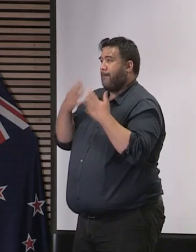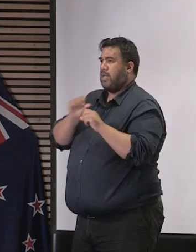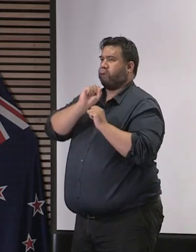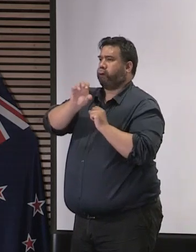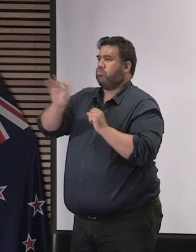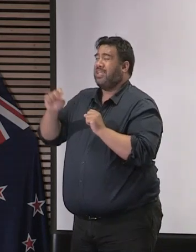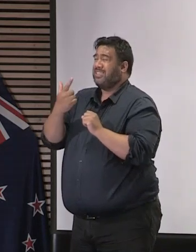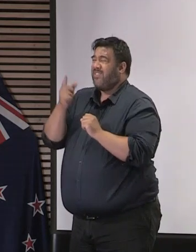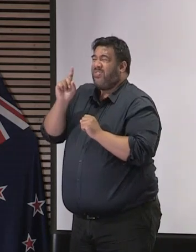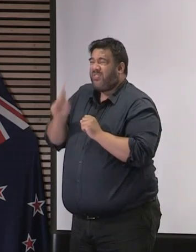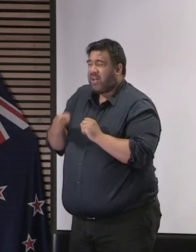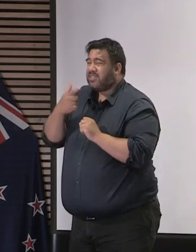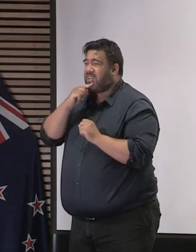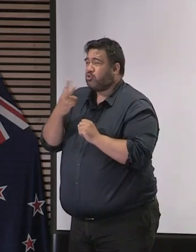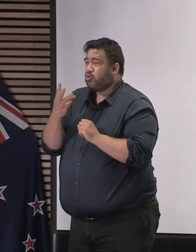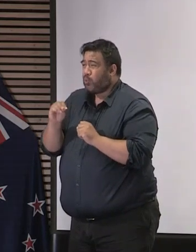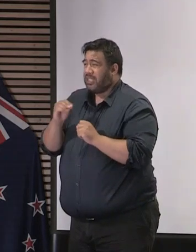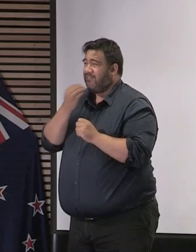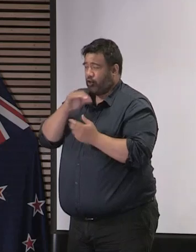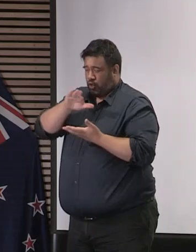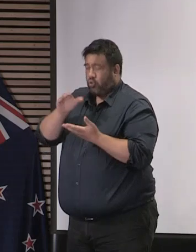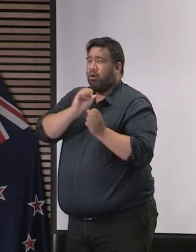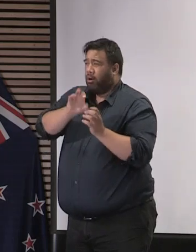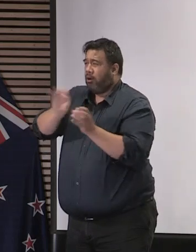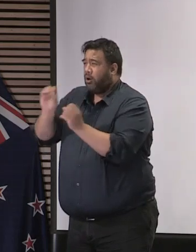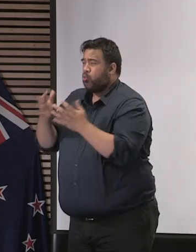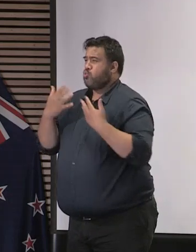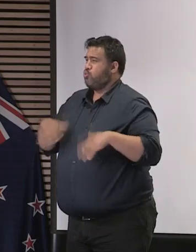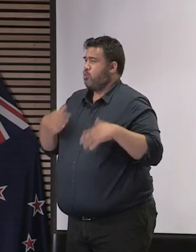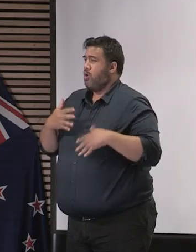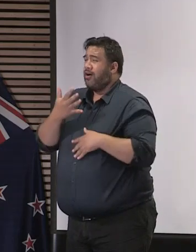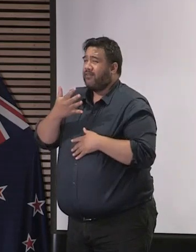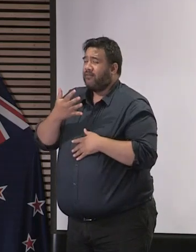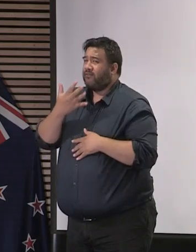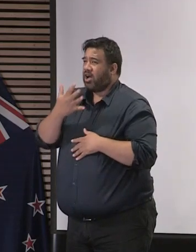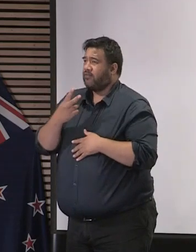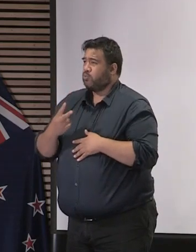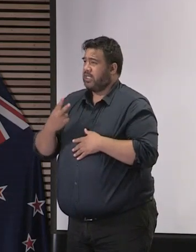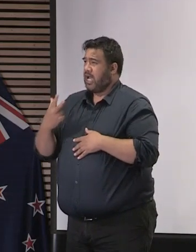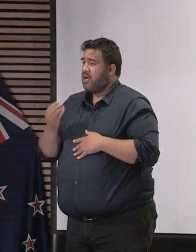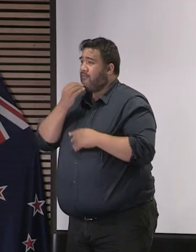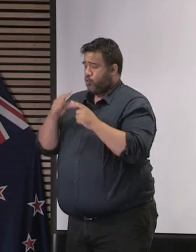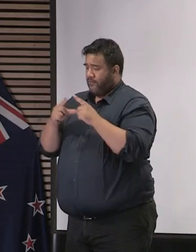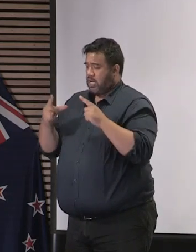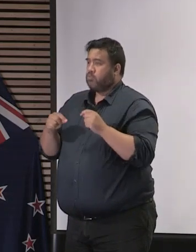afford or access these. As of